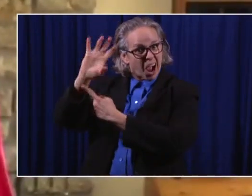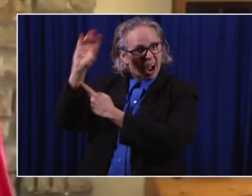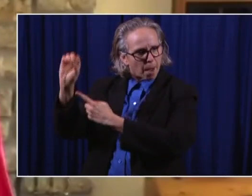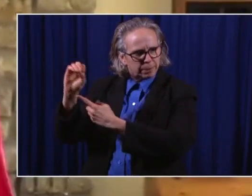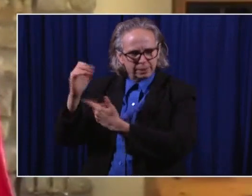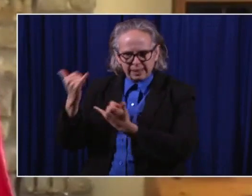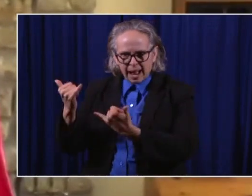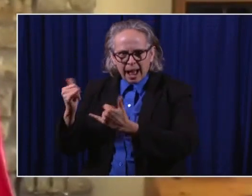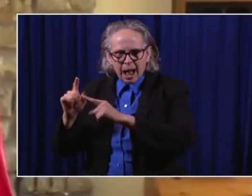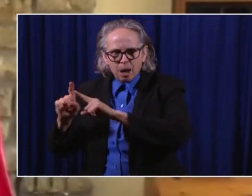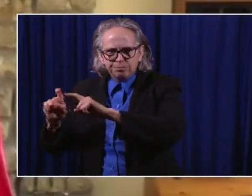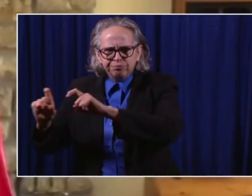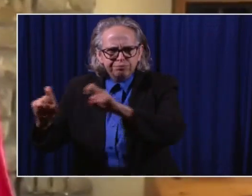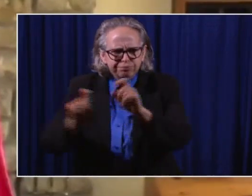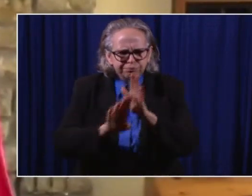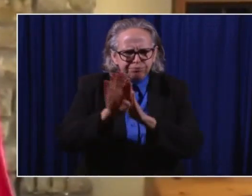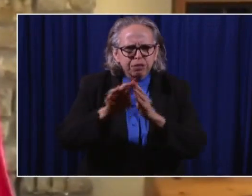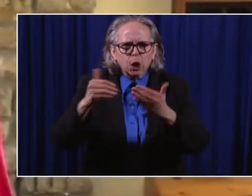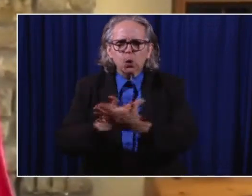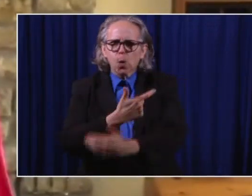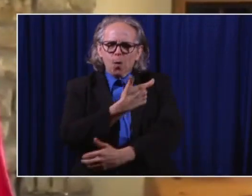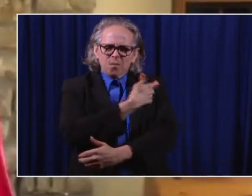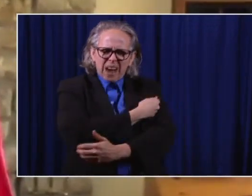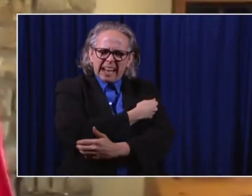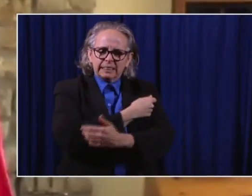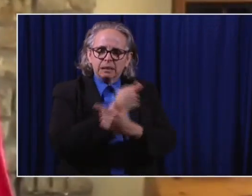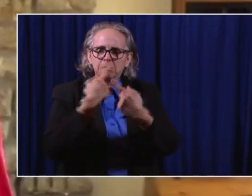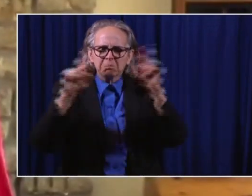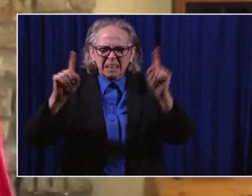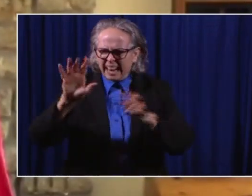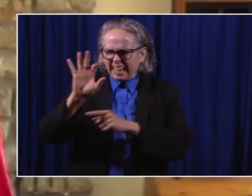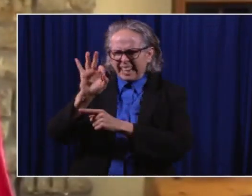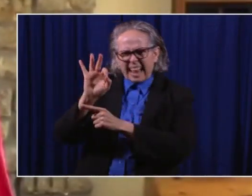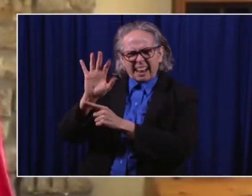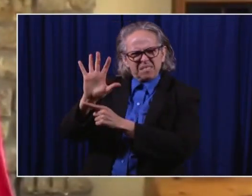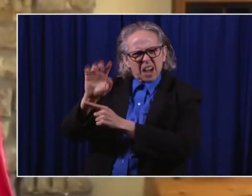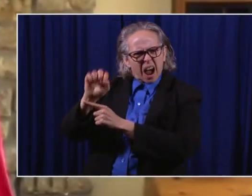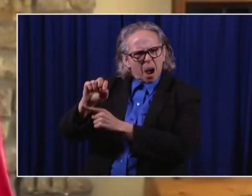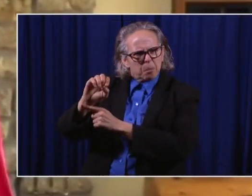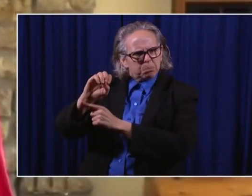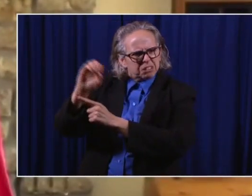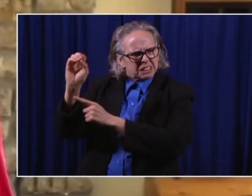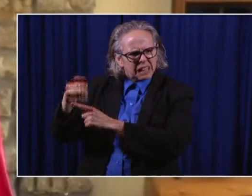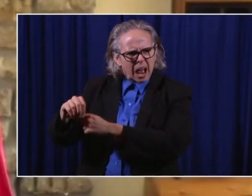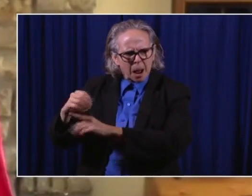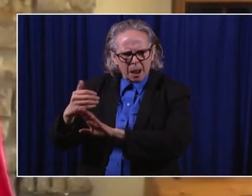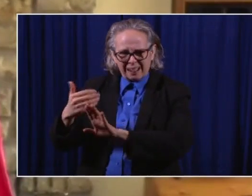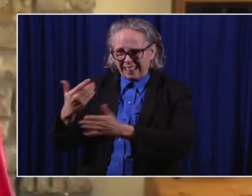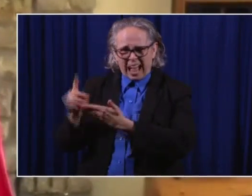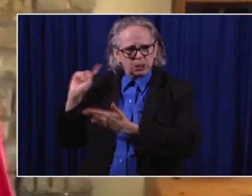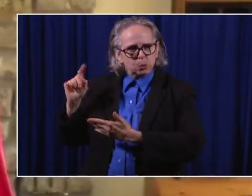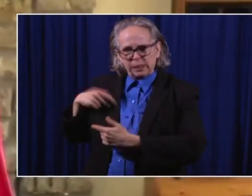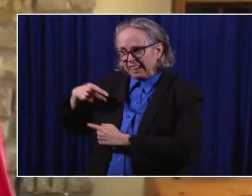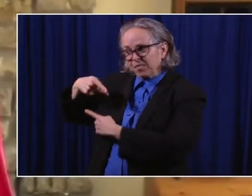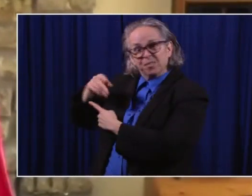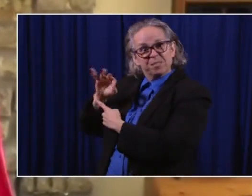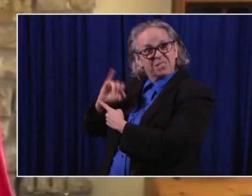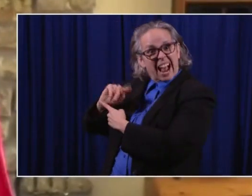NEWS YESTERDAY MORNING. MODERNA'S DRUG TRIAL IS GOING WELL, 95%.